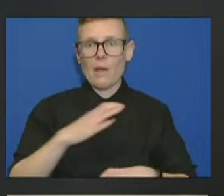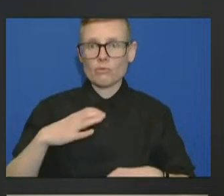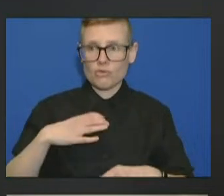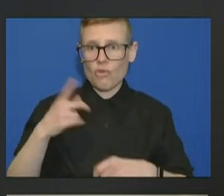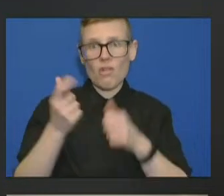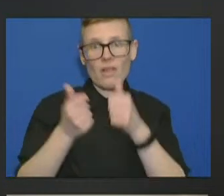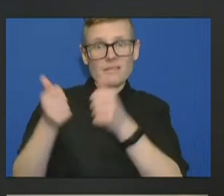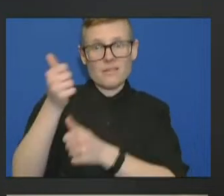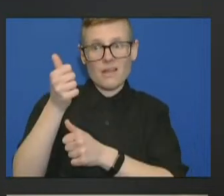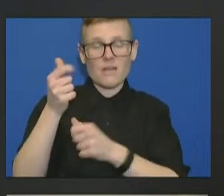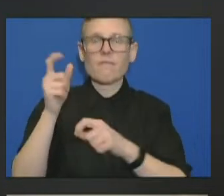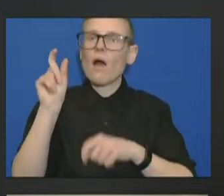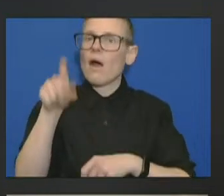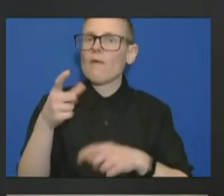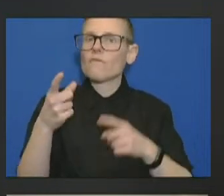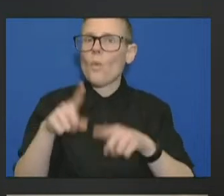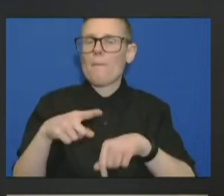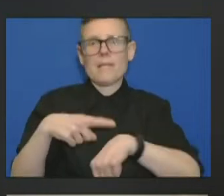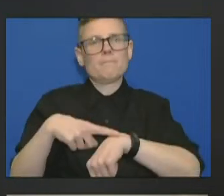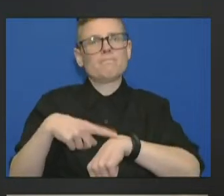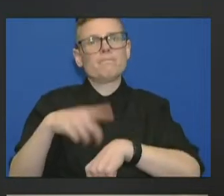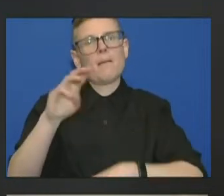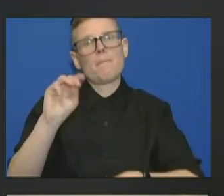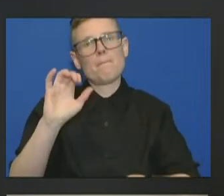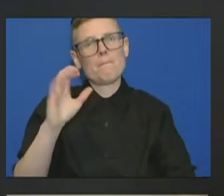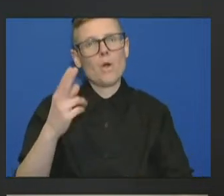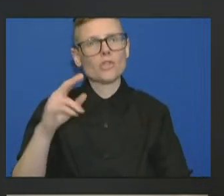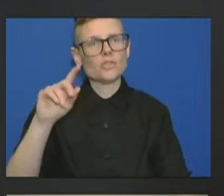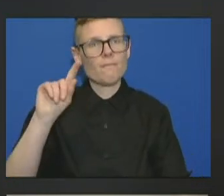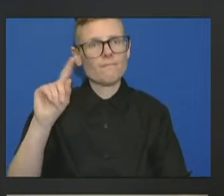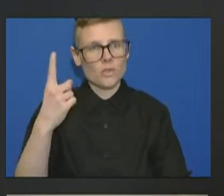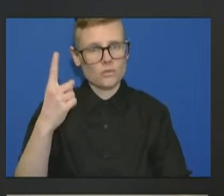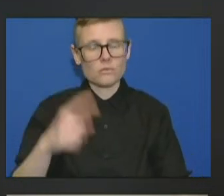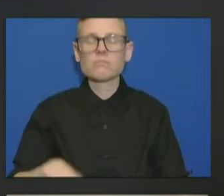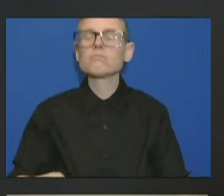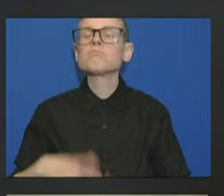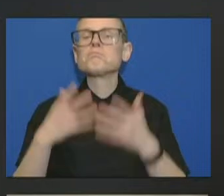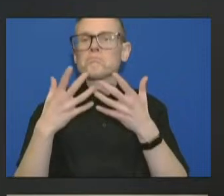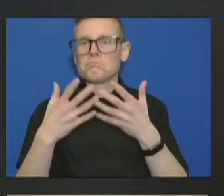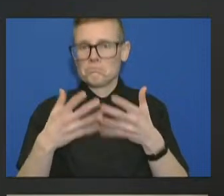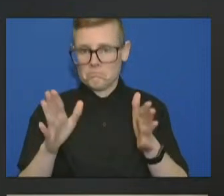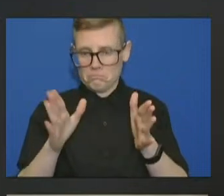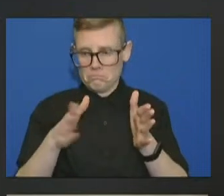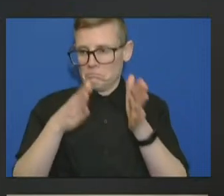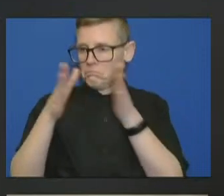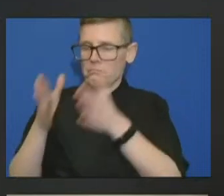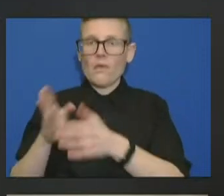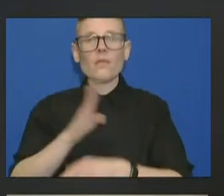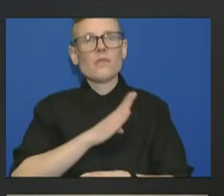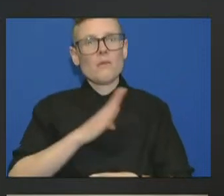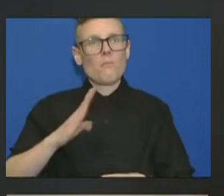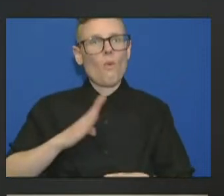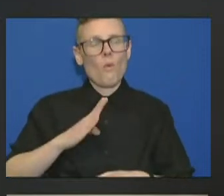happens, it goes to county council and the county executive. And that has to